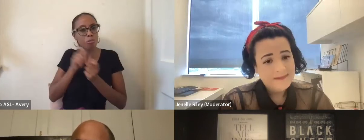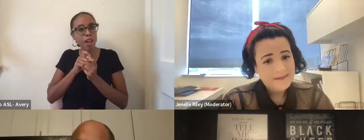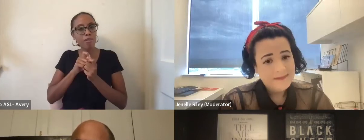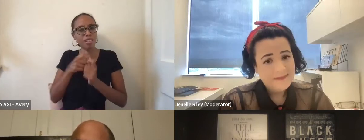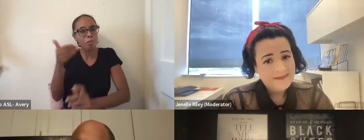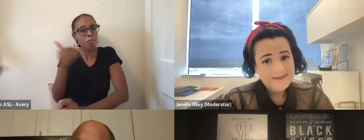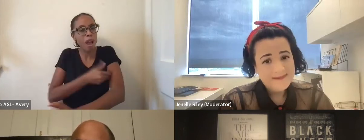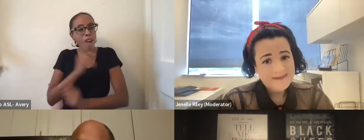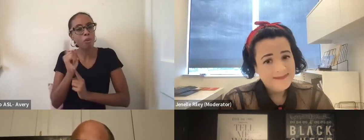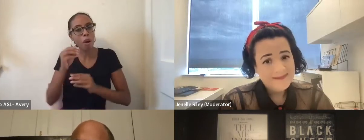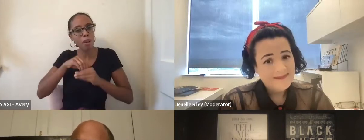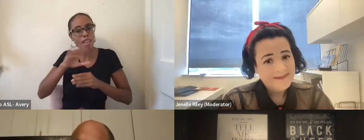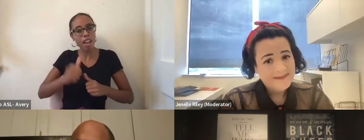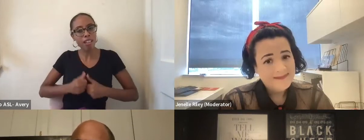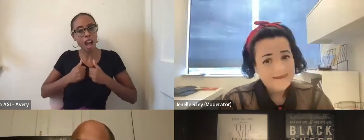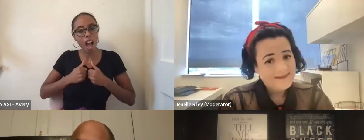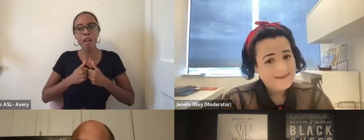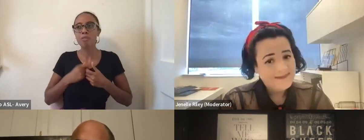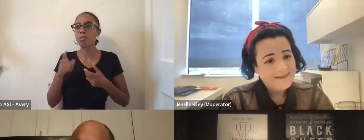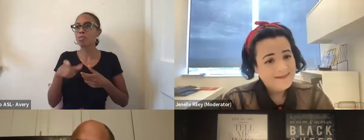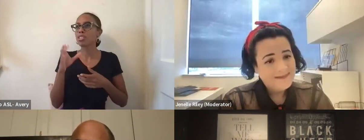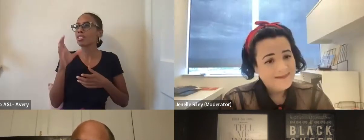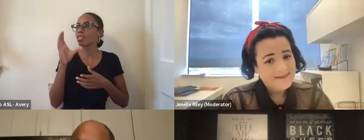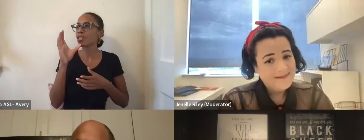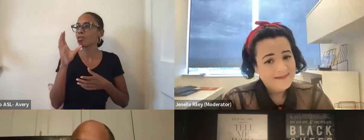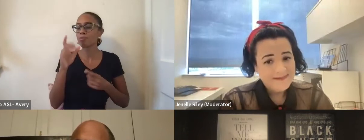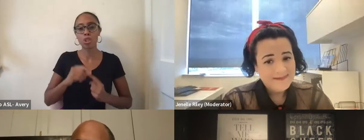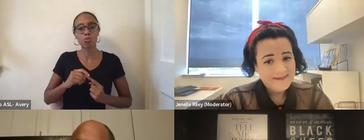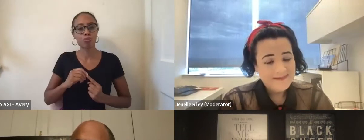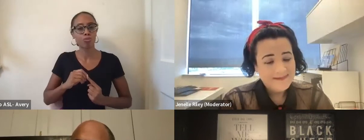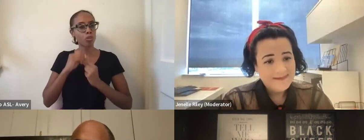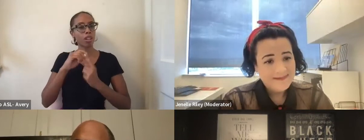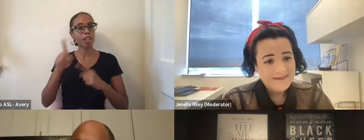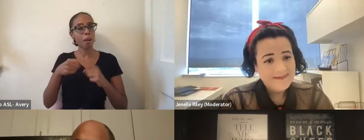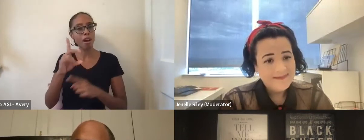these bridges with lots of people and their own lives. It was so surreal.